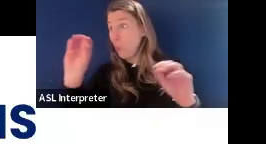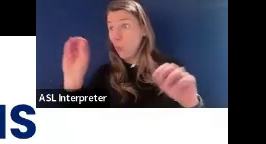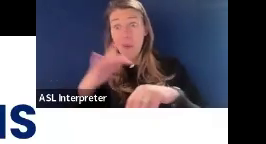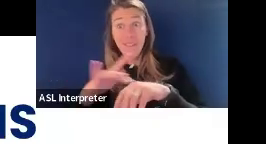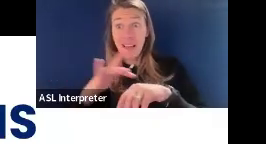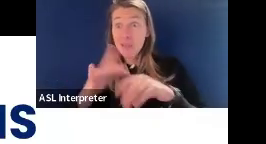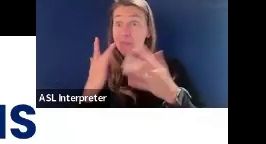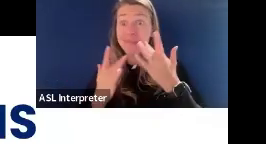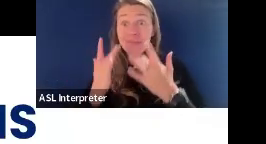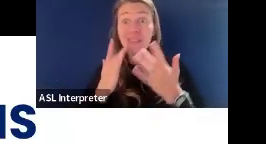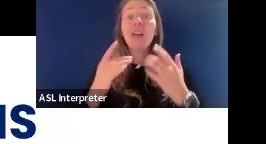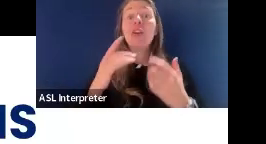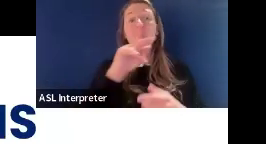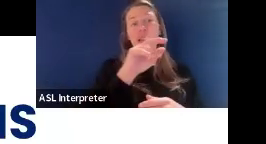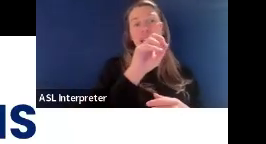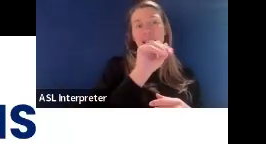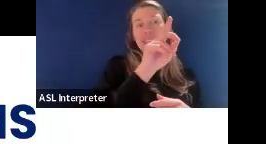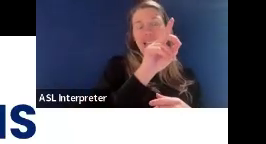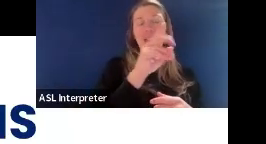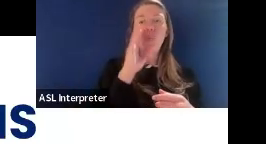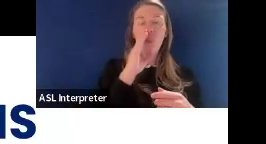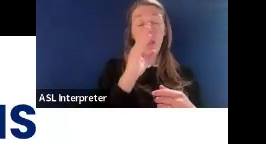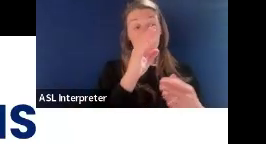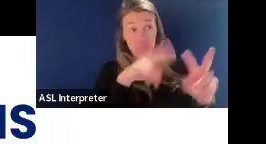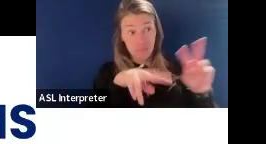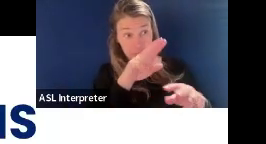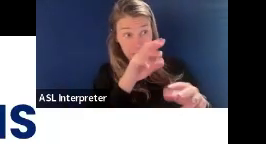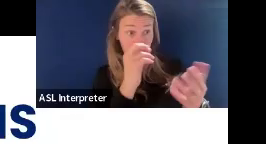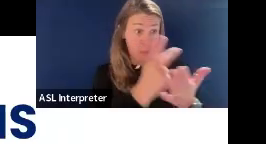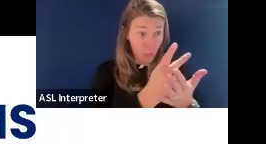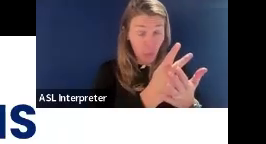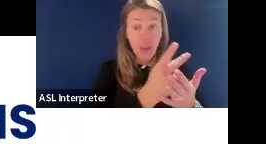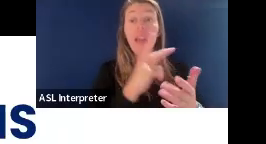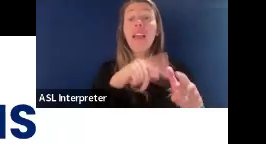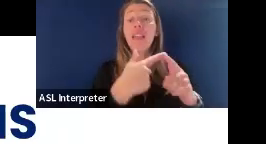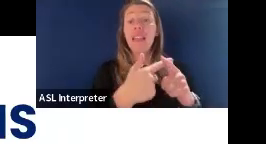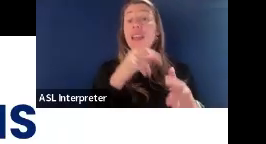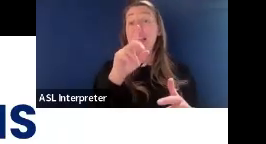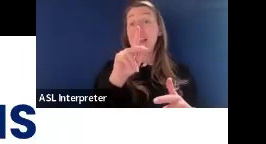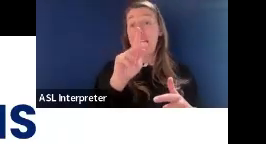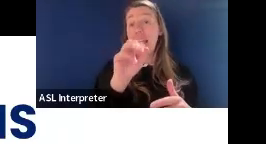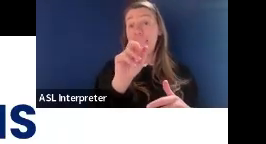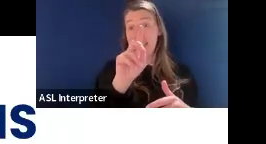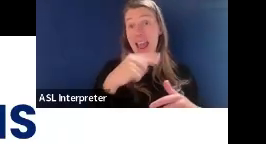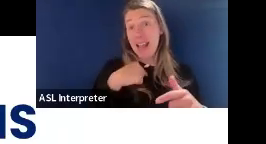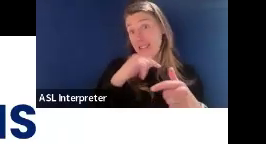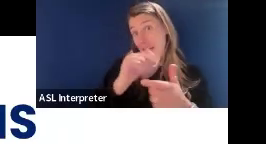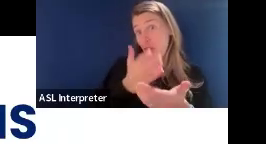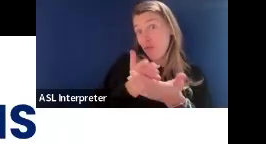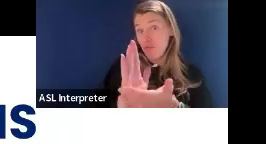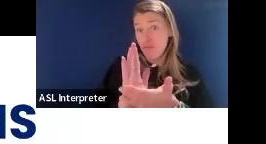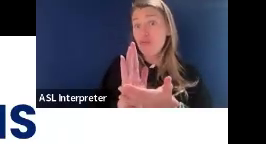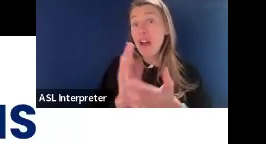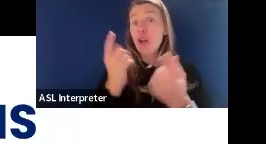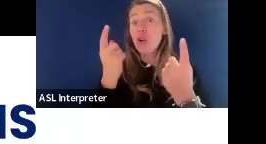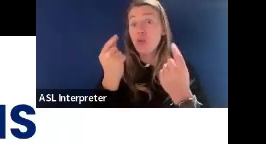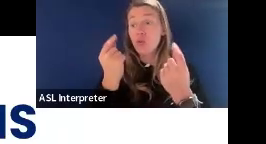And K Dads will be responsible for reviewing and approving that application. And K Dads, you know, reserves the the right and ability to